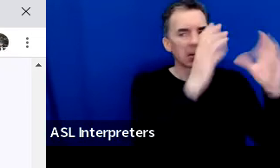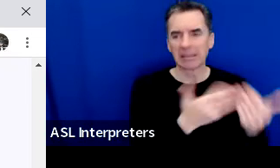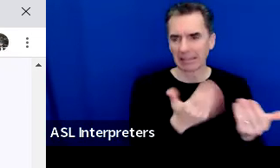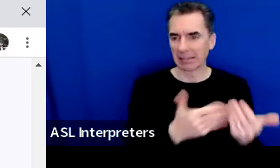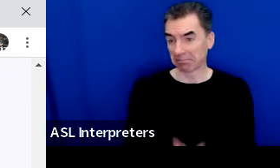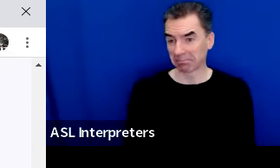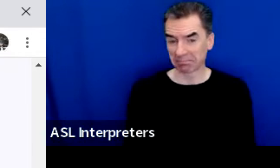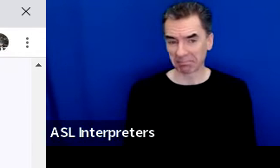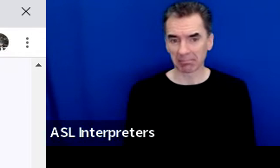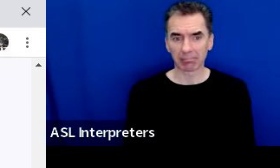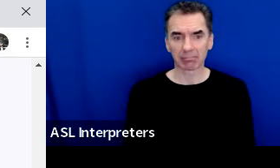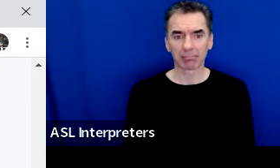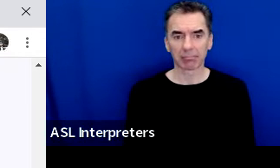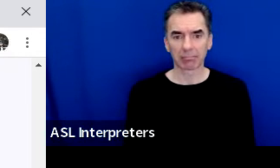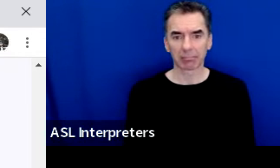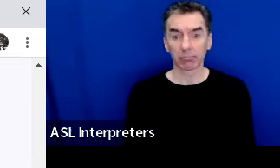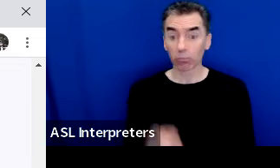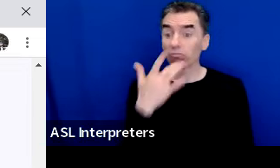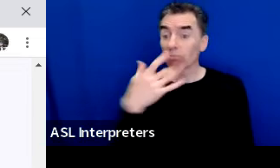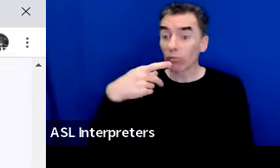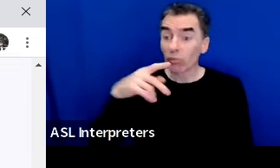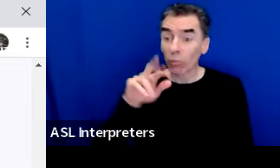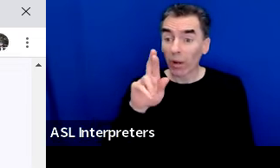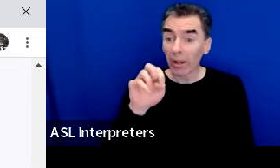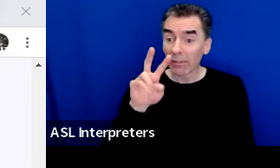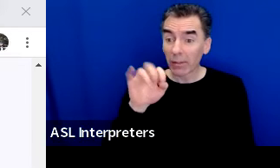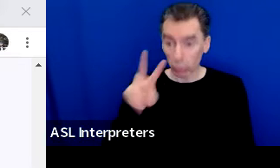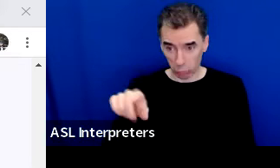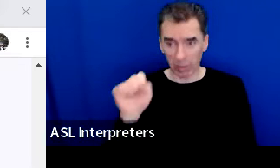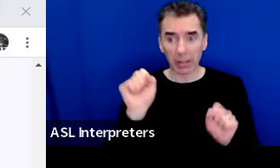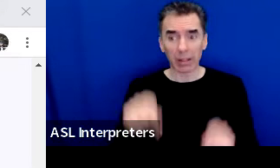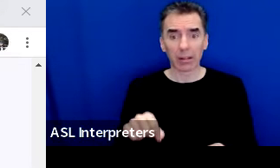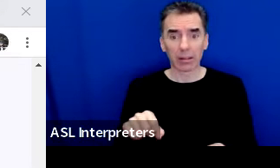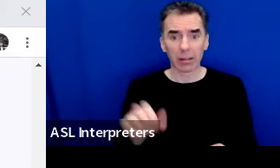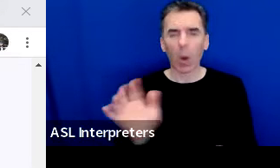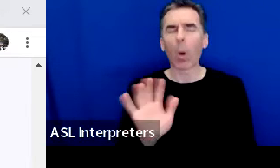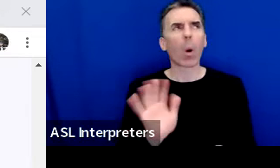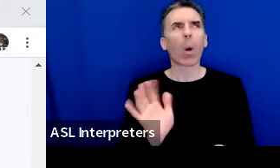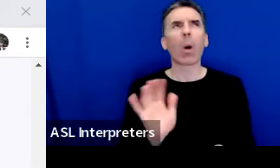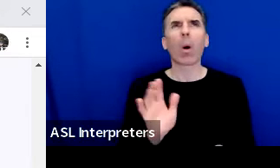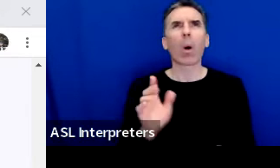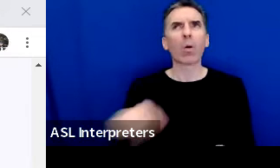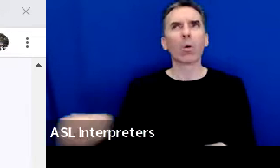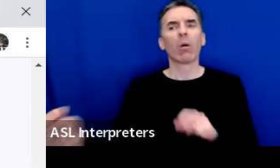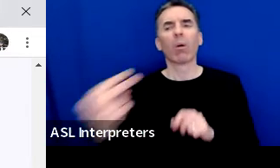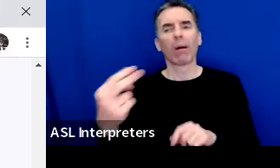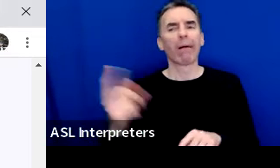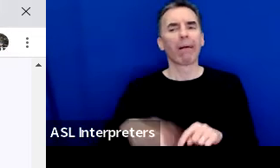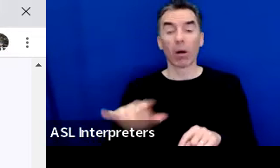And you can preview it. Oh, sorry, that won't work for you guys. But if you click preview, it shows you the power.